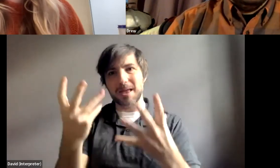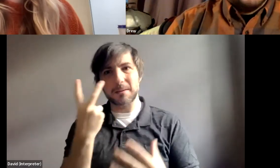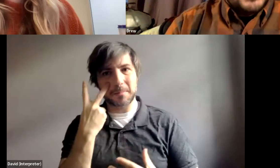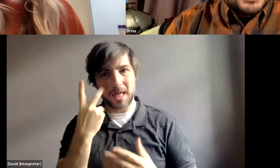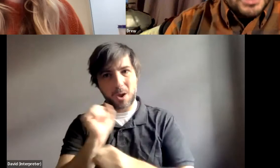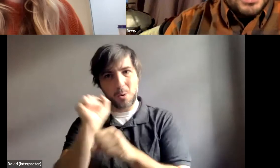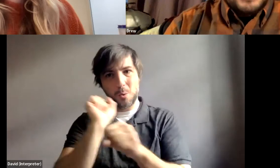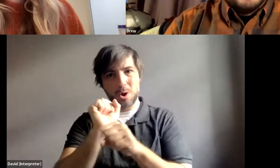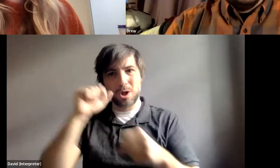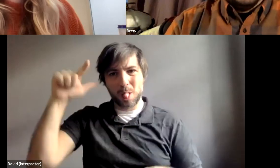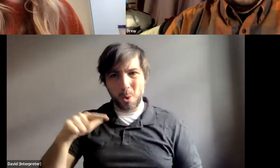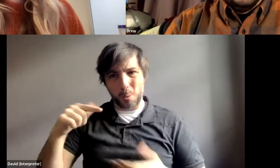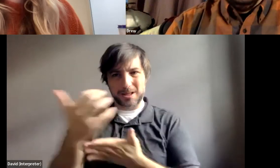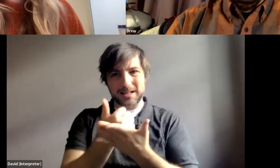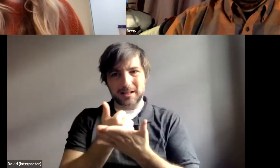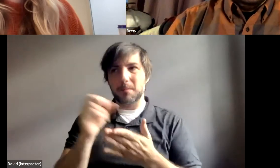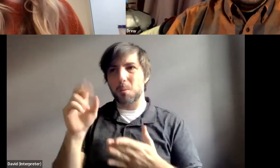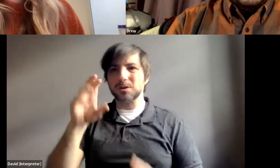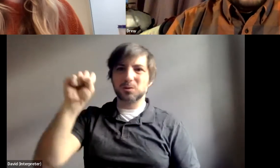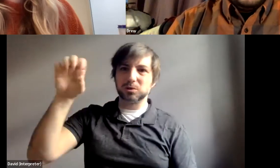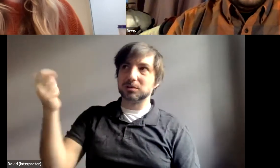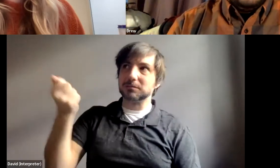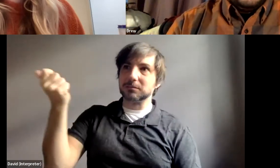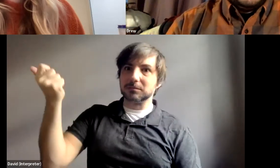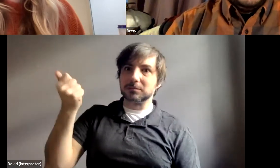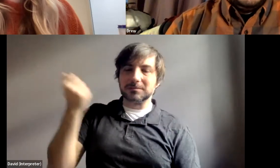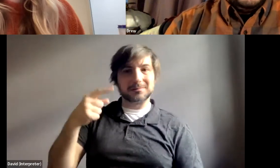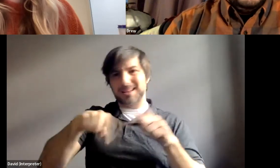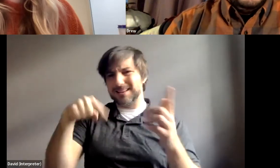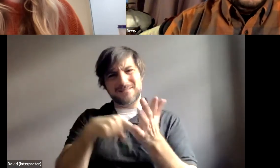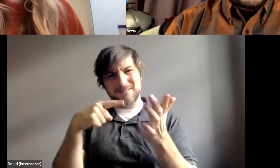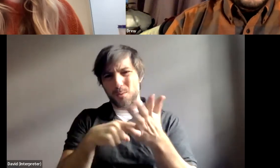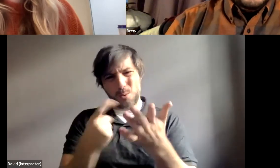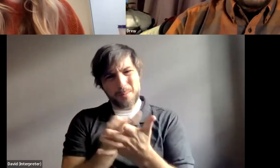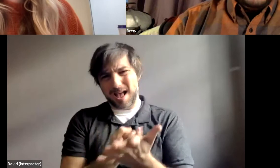of social security. Our focus is to